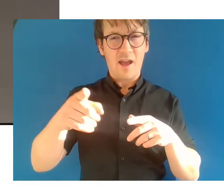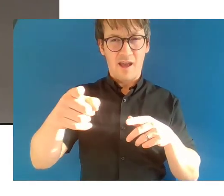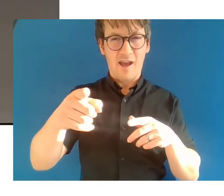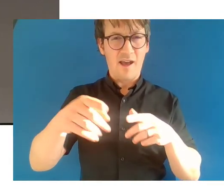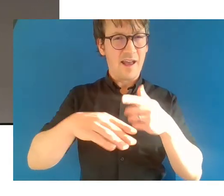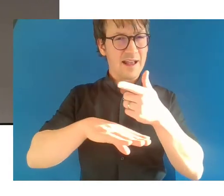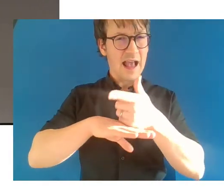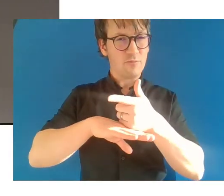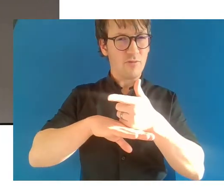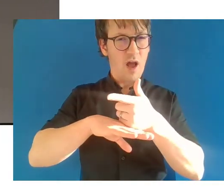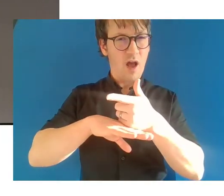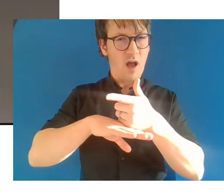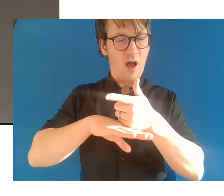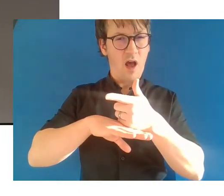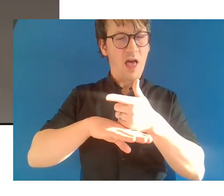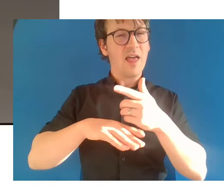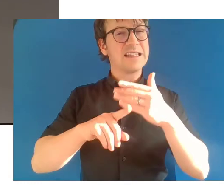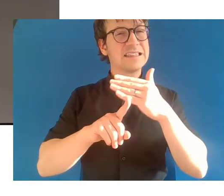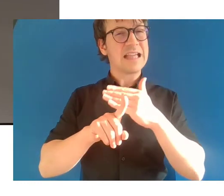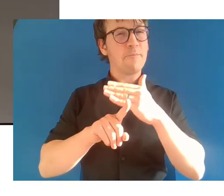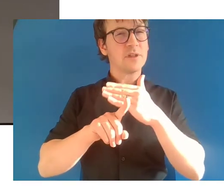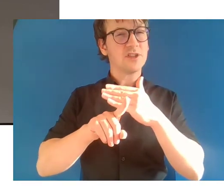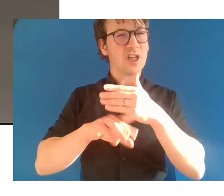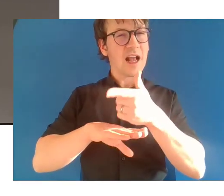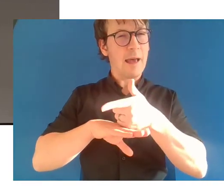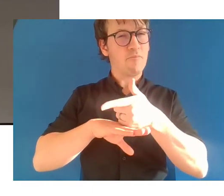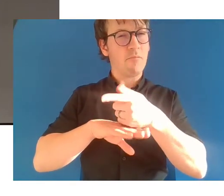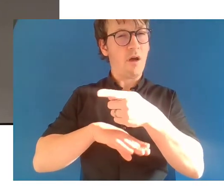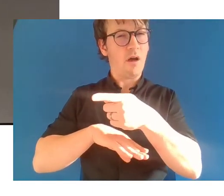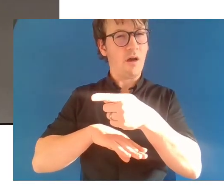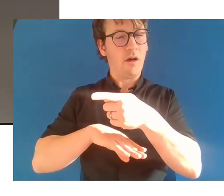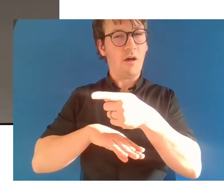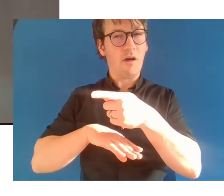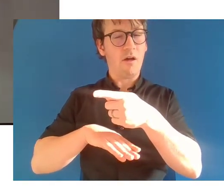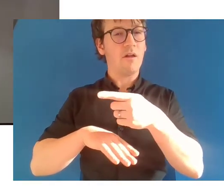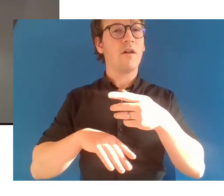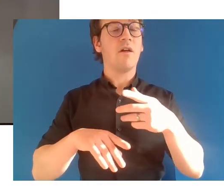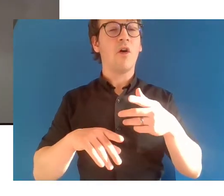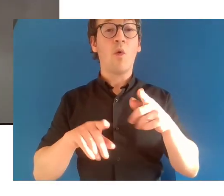If he puts his hands up you will see these are images from a thermal imaging camera.